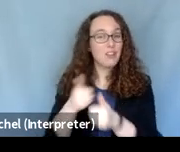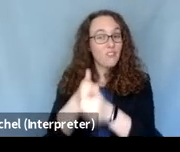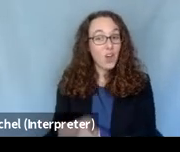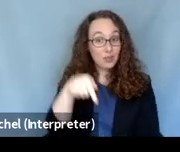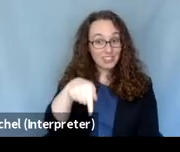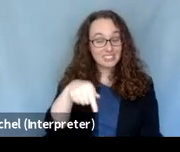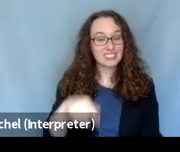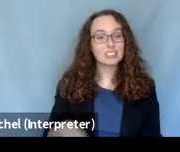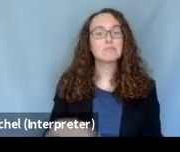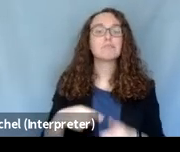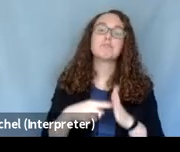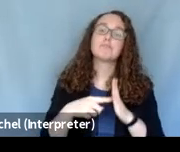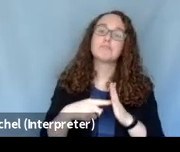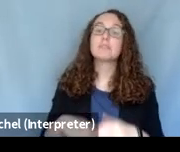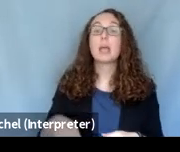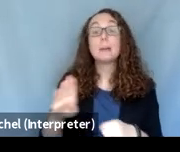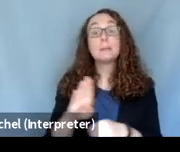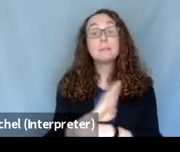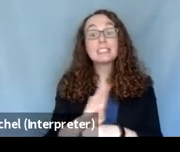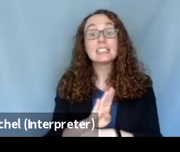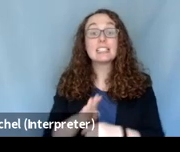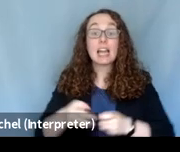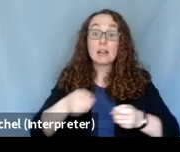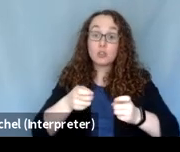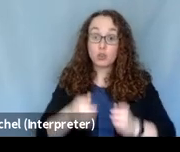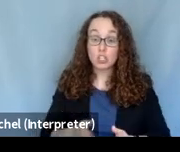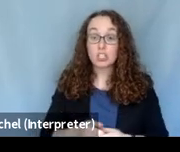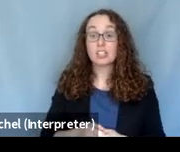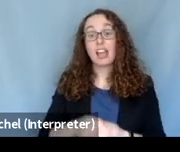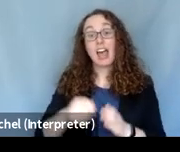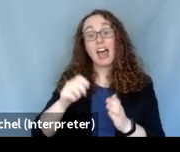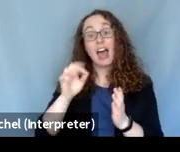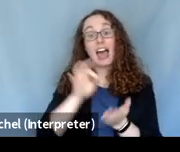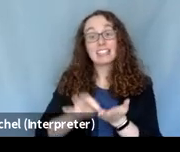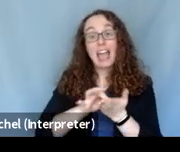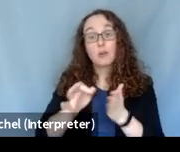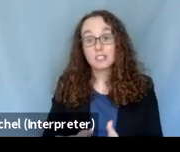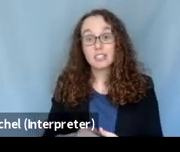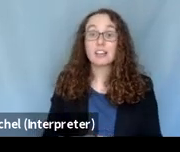Business Administration, Accounting or Marketing. Another of our pathways